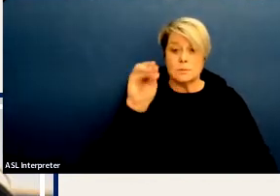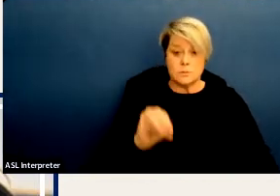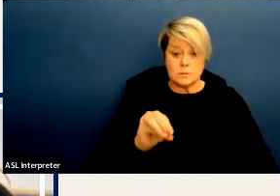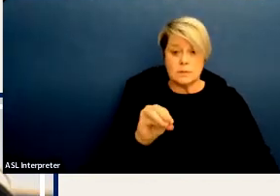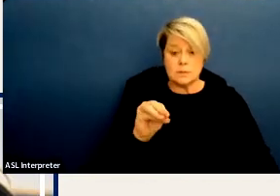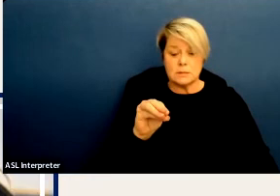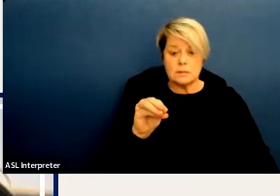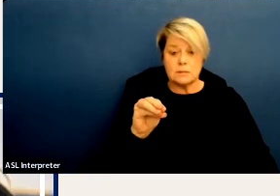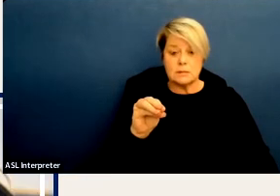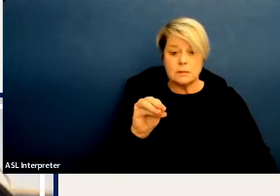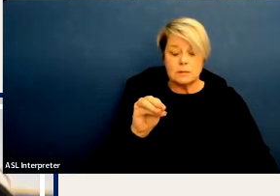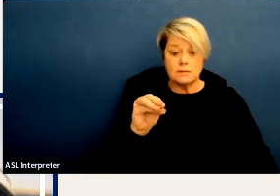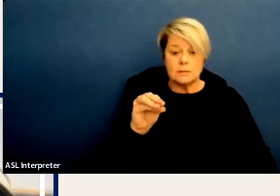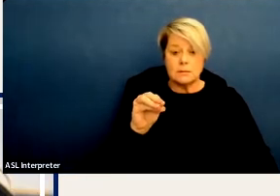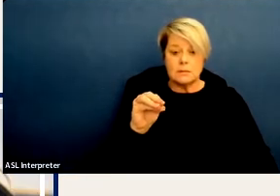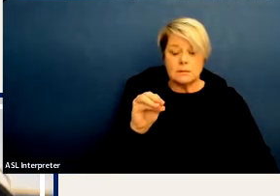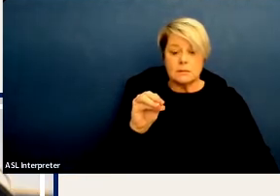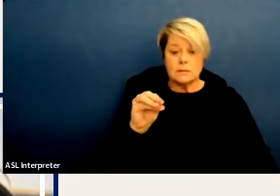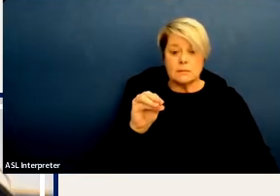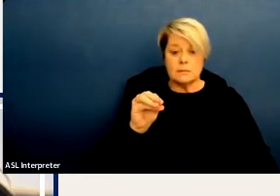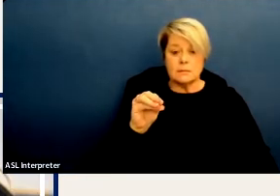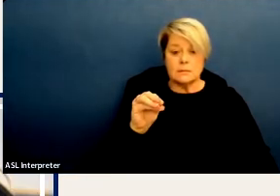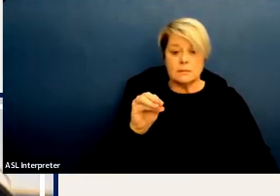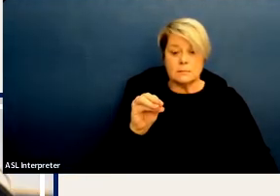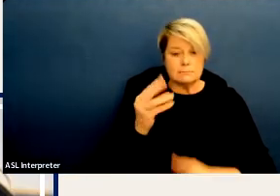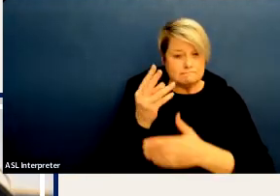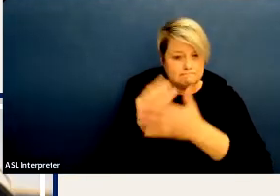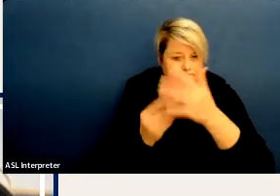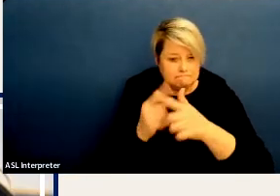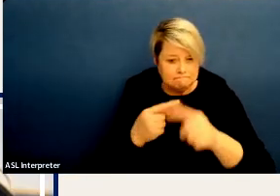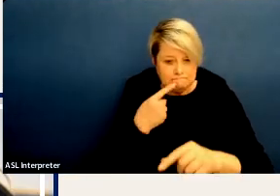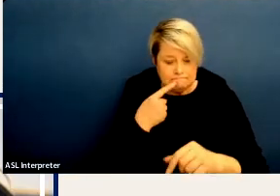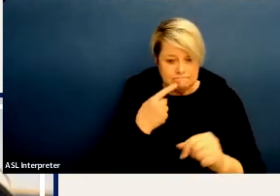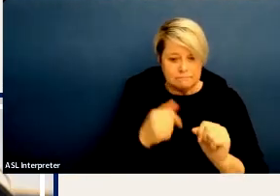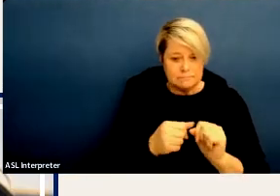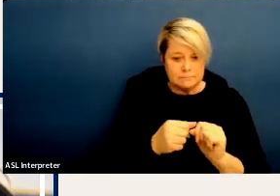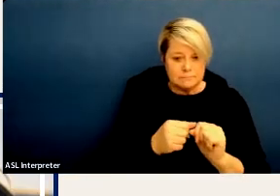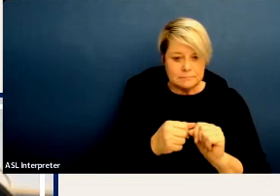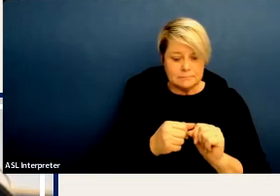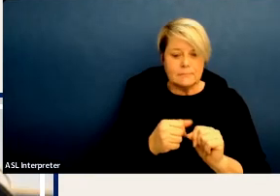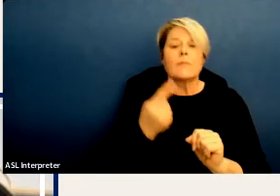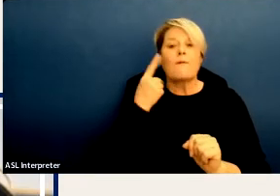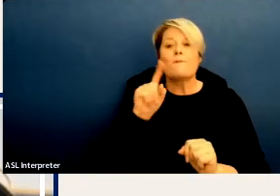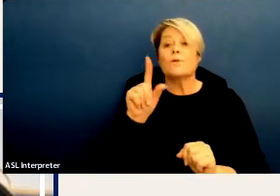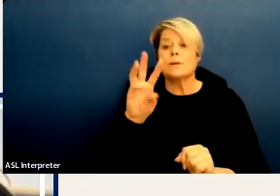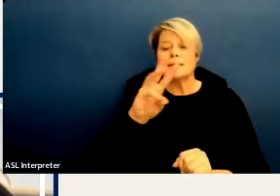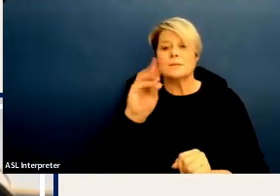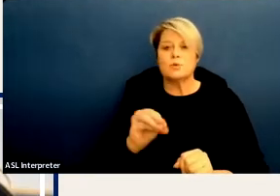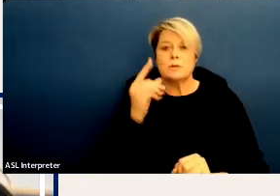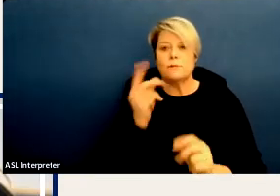2017 made up 89 percent of the farms in the country but they account for 26 percent of production. So